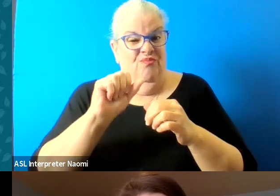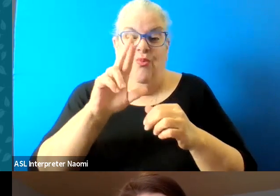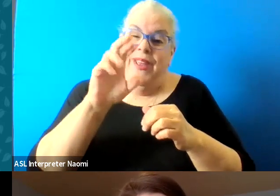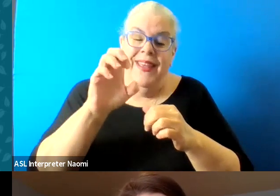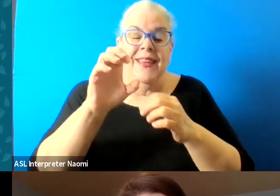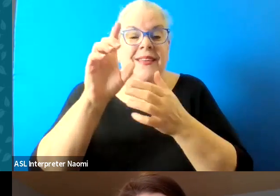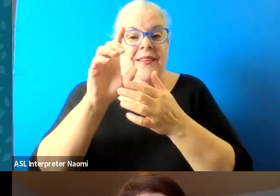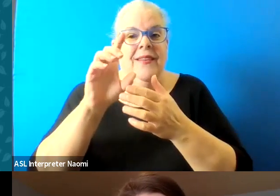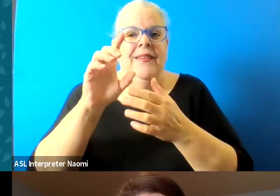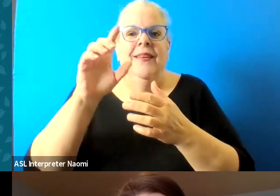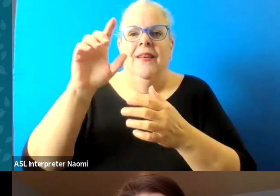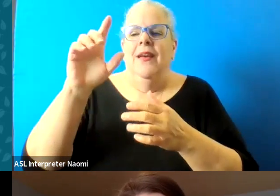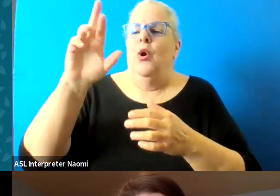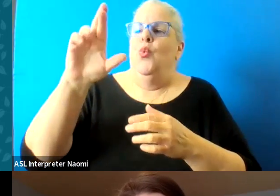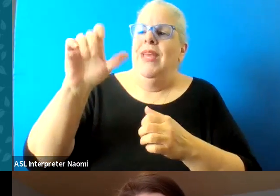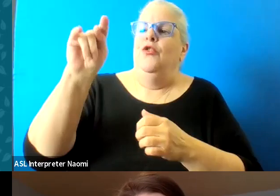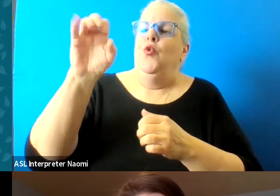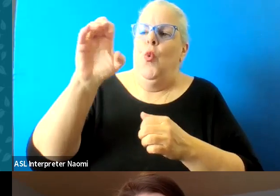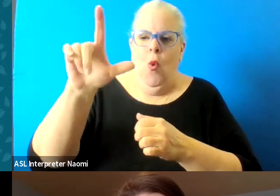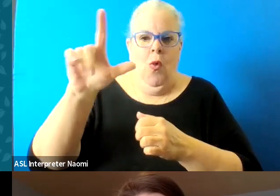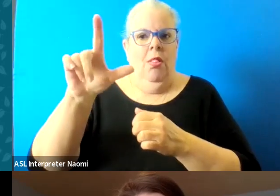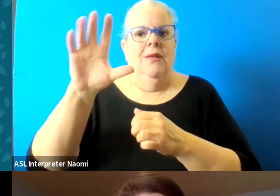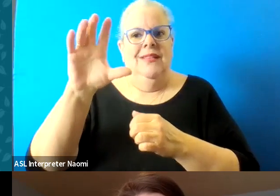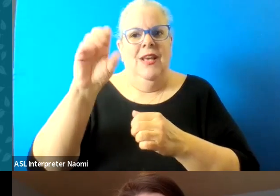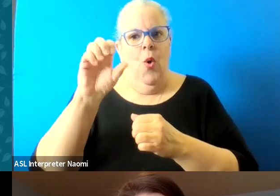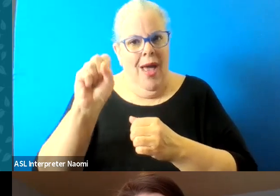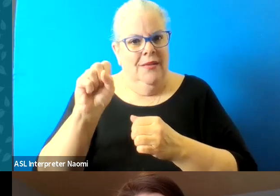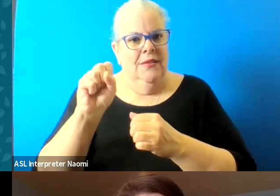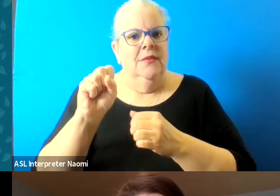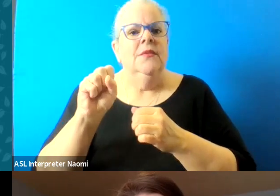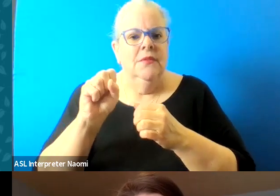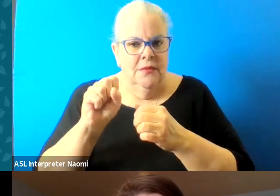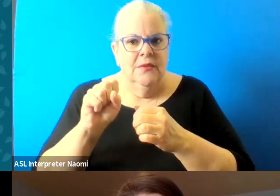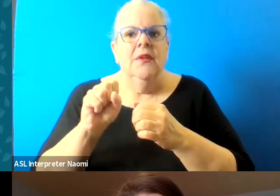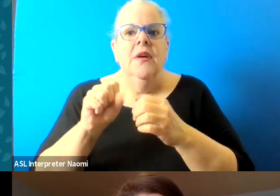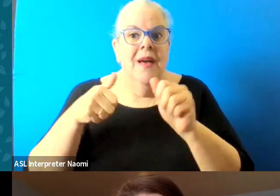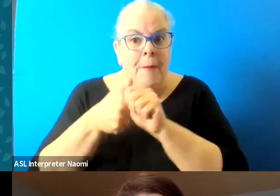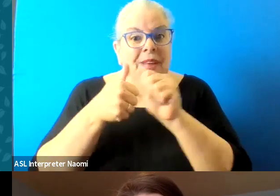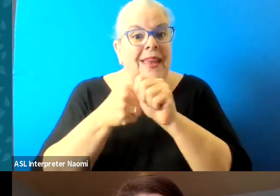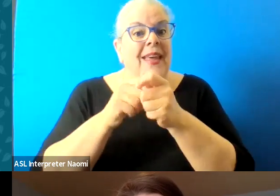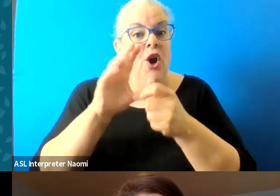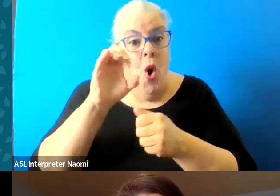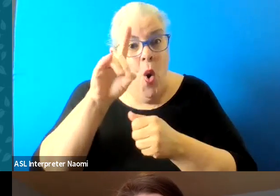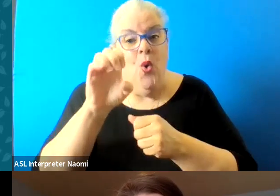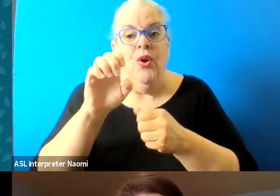It's called Retool COS. And they need to be updated for all kinds of reasons but you should be at the table.